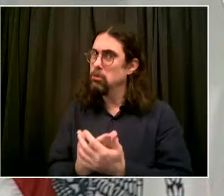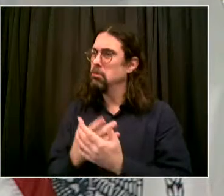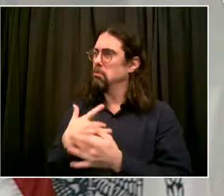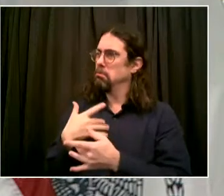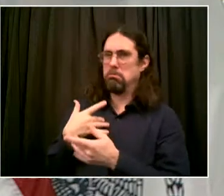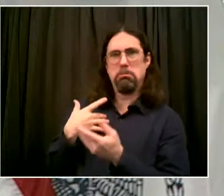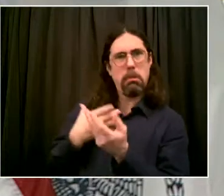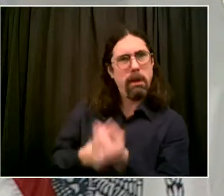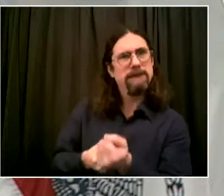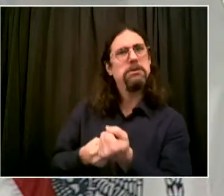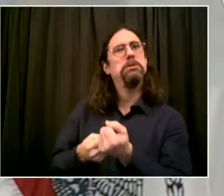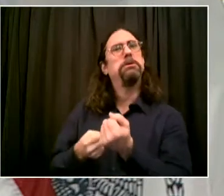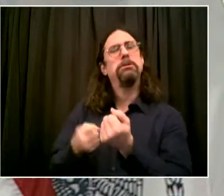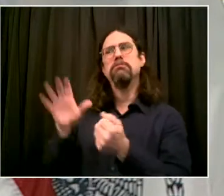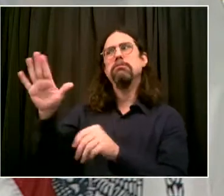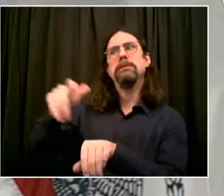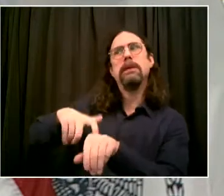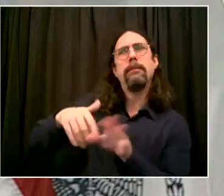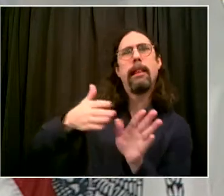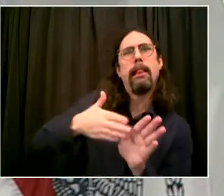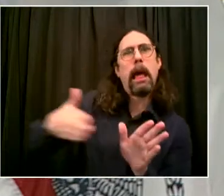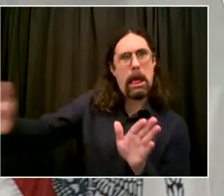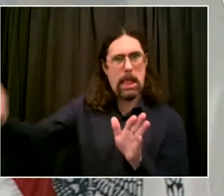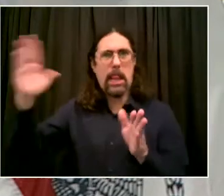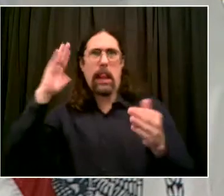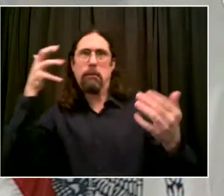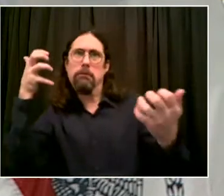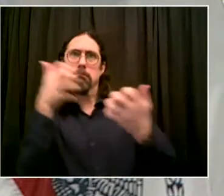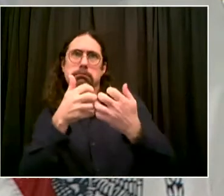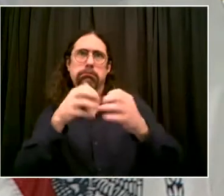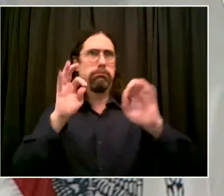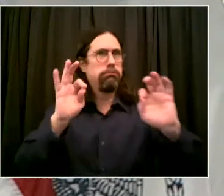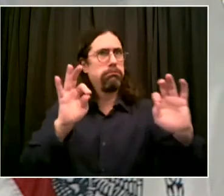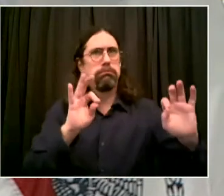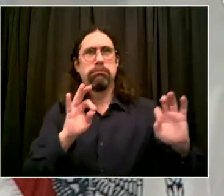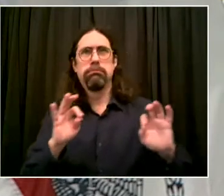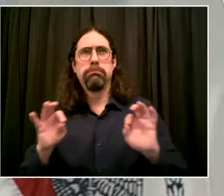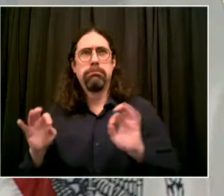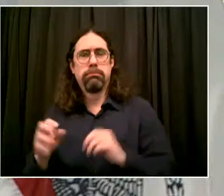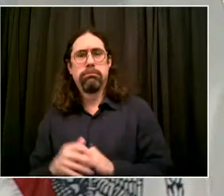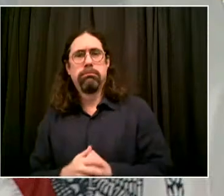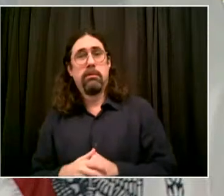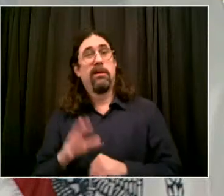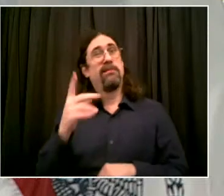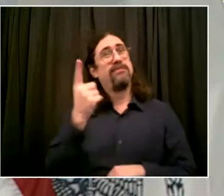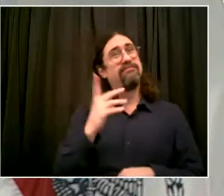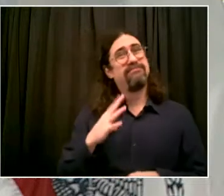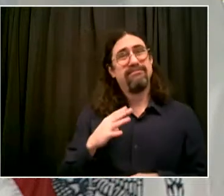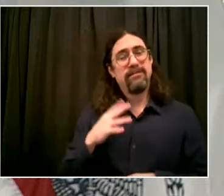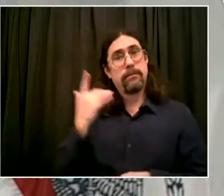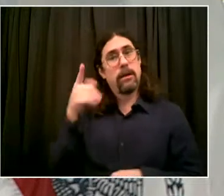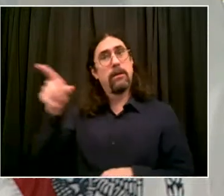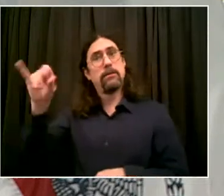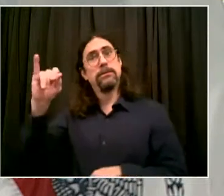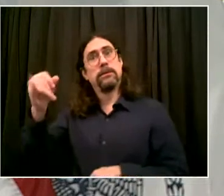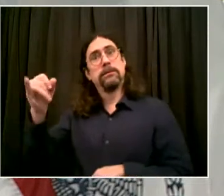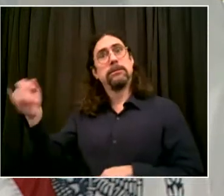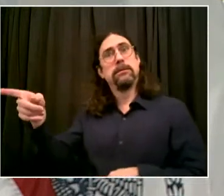TIMEFRAME LITEELRALY WEEKS BEFORE YOU START SEEING DOSES STARTING TO FLOW. AAND IT IS A SINGLE-DOSE VACCINE WHICH CHANGES THE